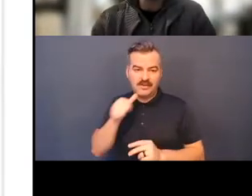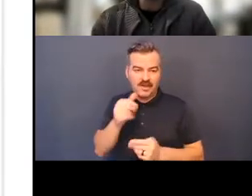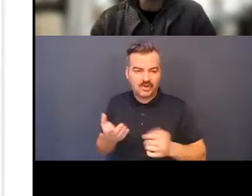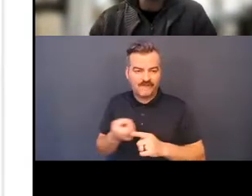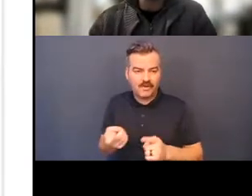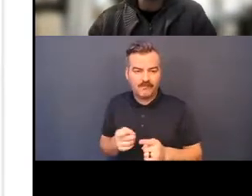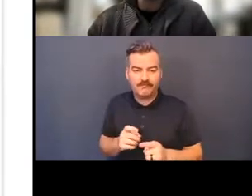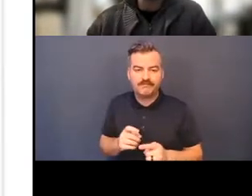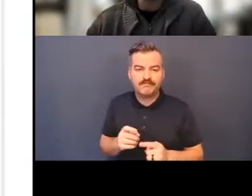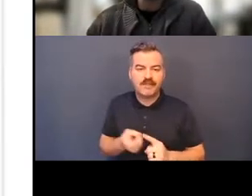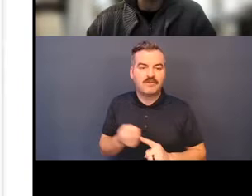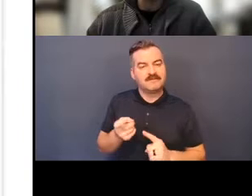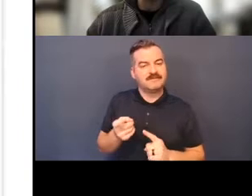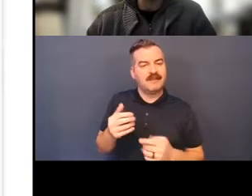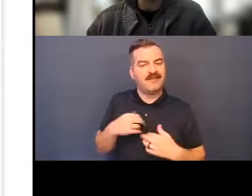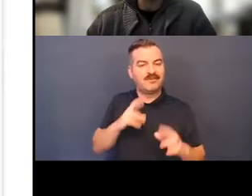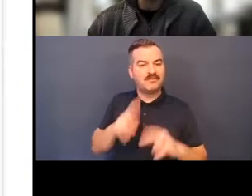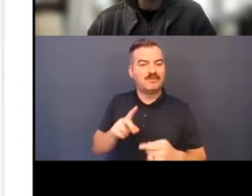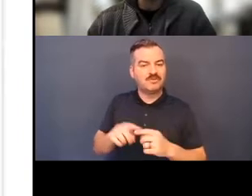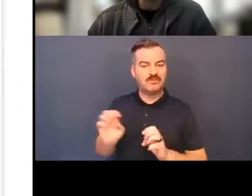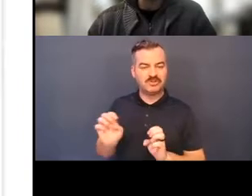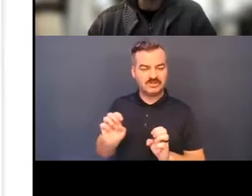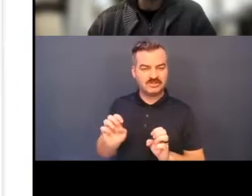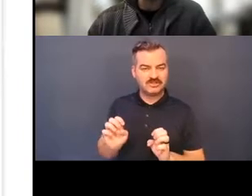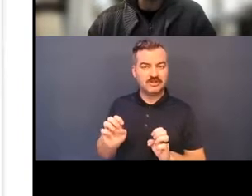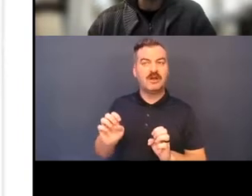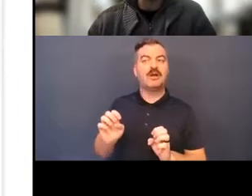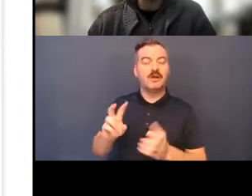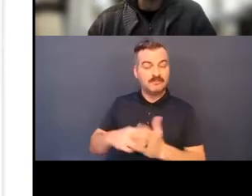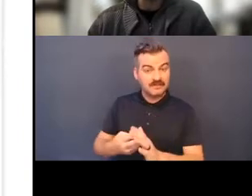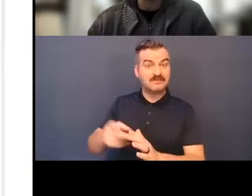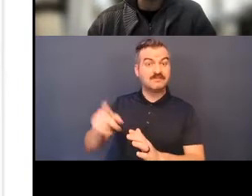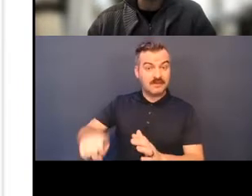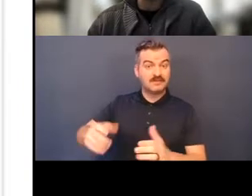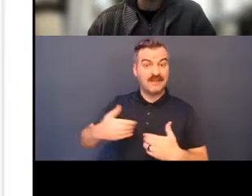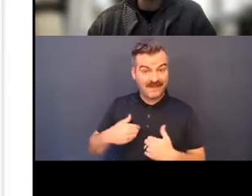institutional responses to an emergency, and does require emergency response itself to